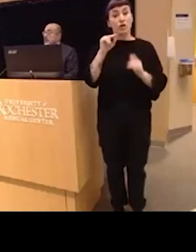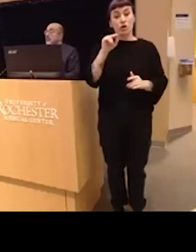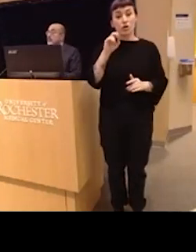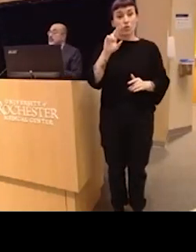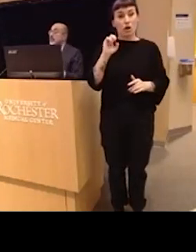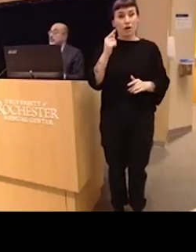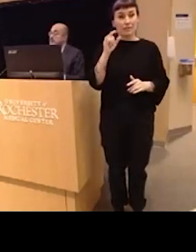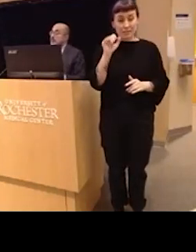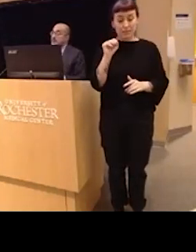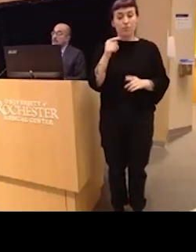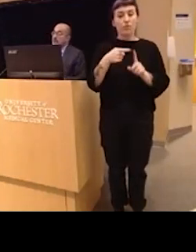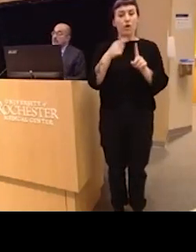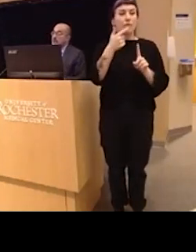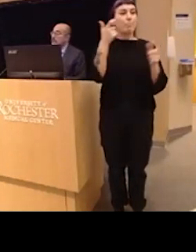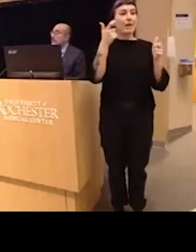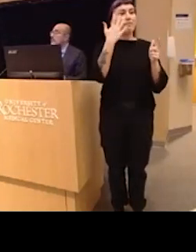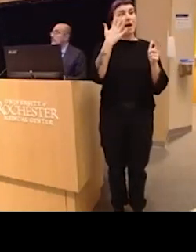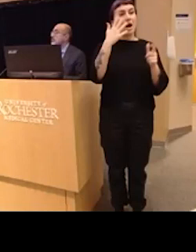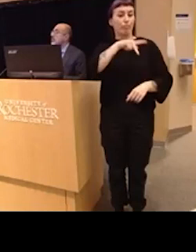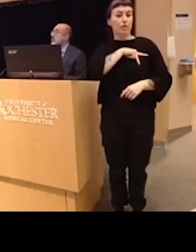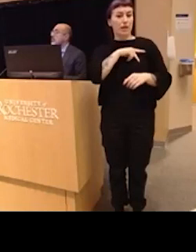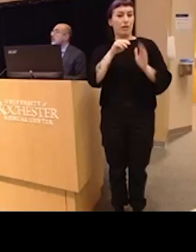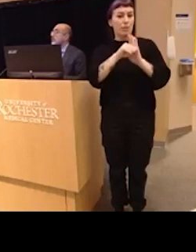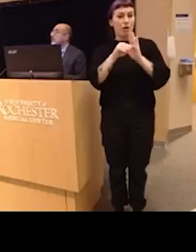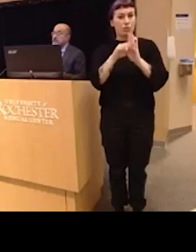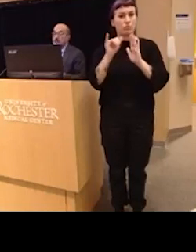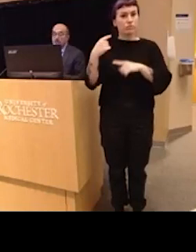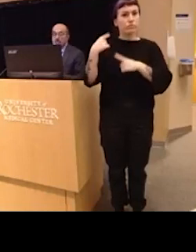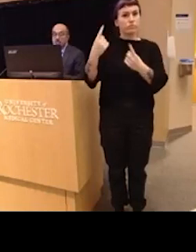you know from the Big Five personality model has really been the most um personality trait that's